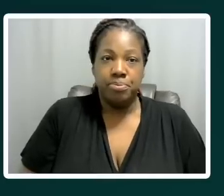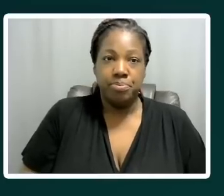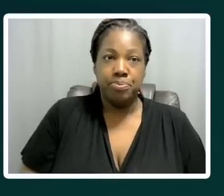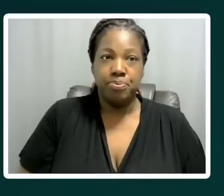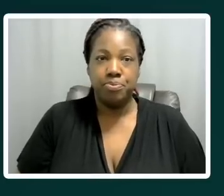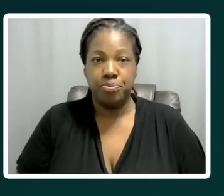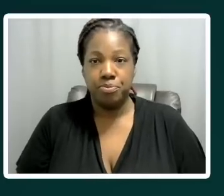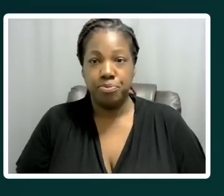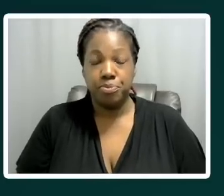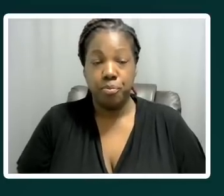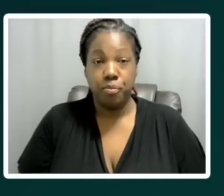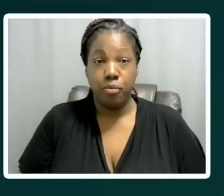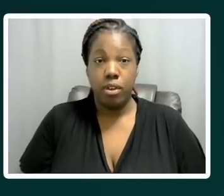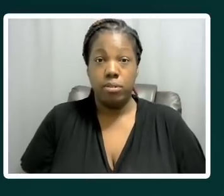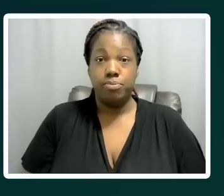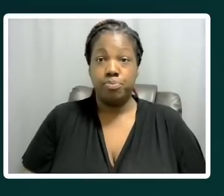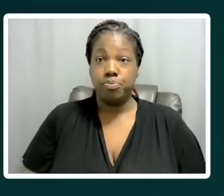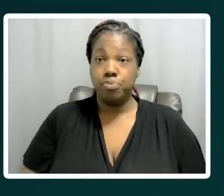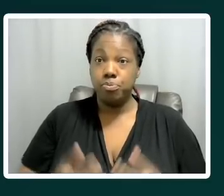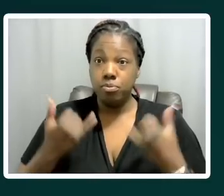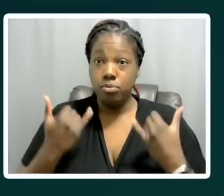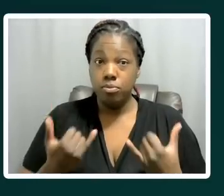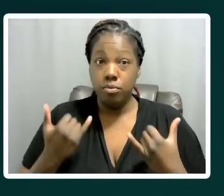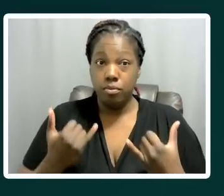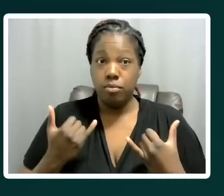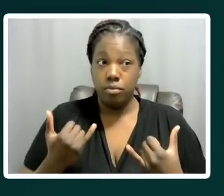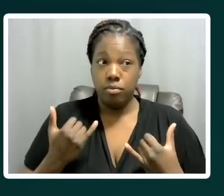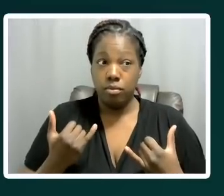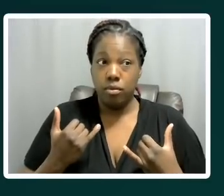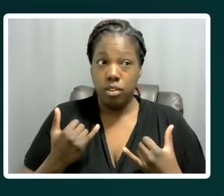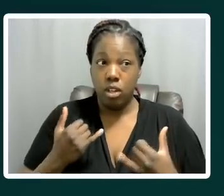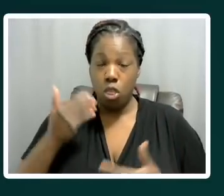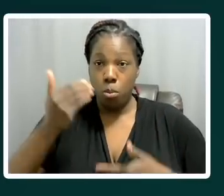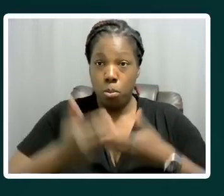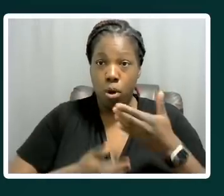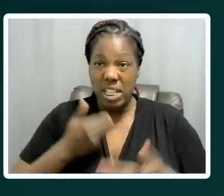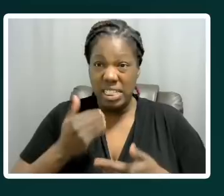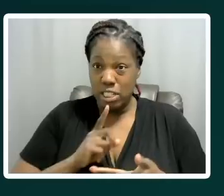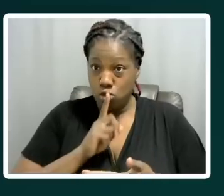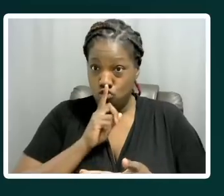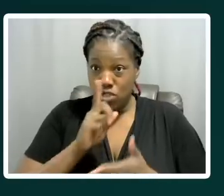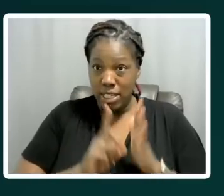And so with that, we go into the process of really developing these digital experiences